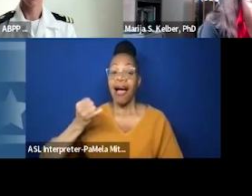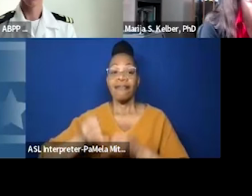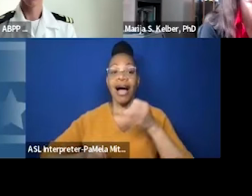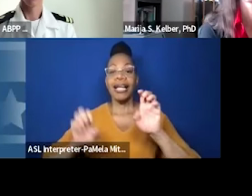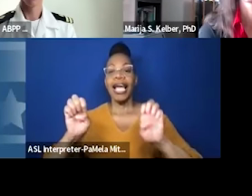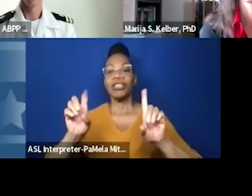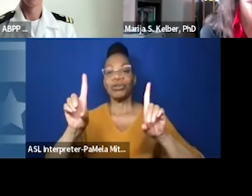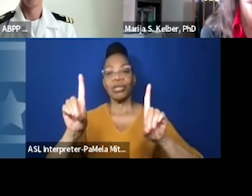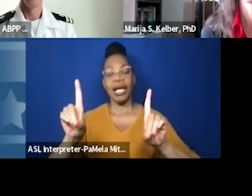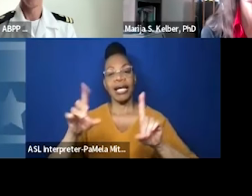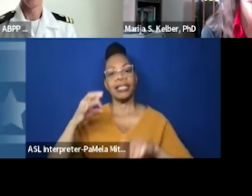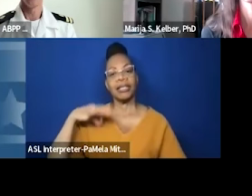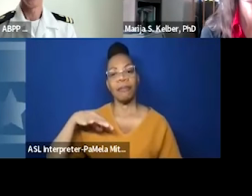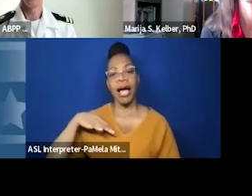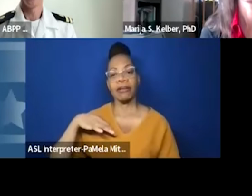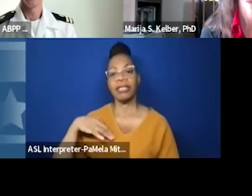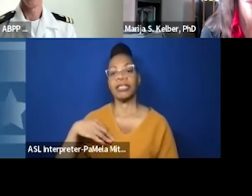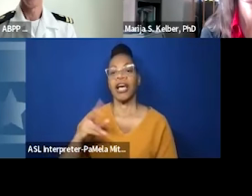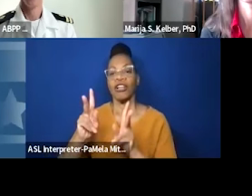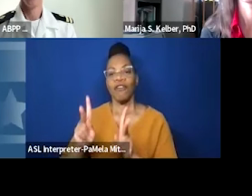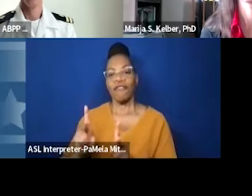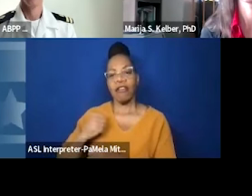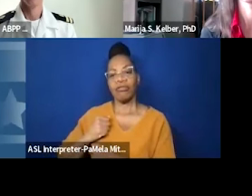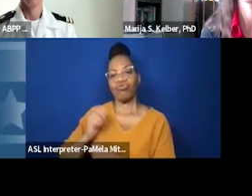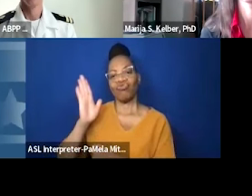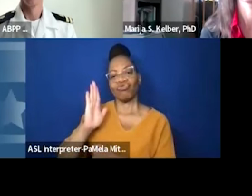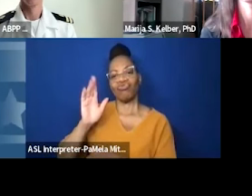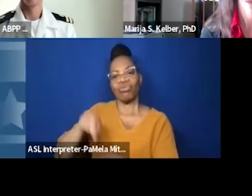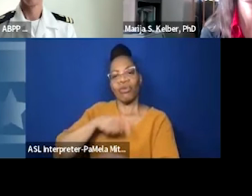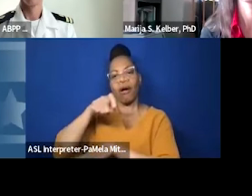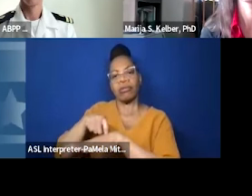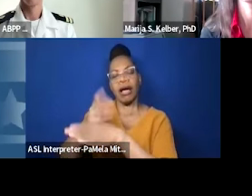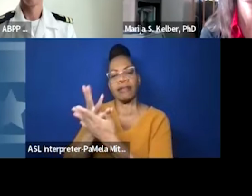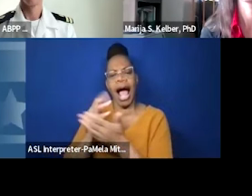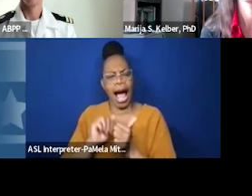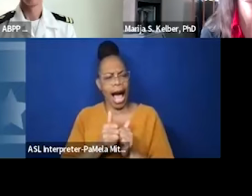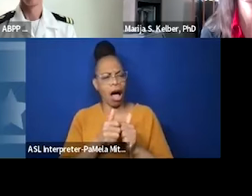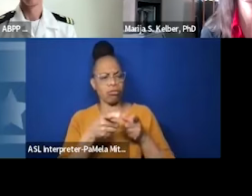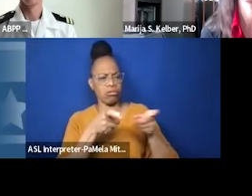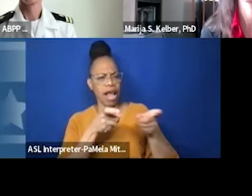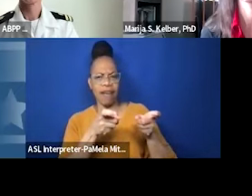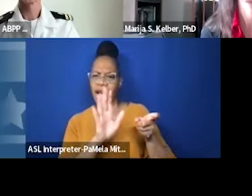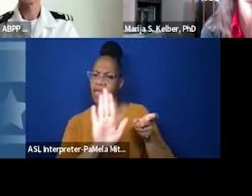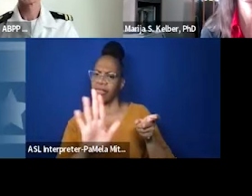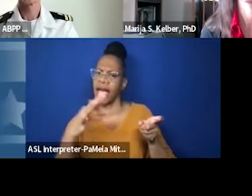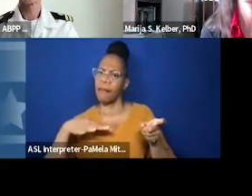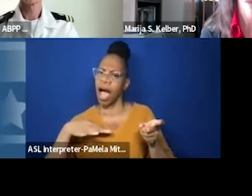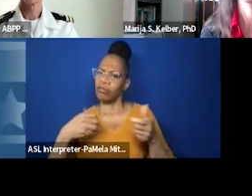If veterans are in a long-term correctional facility, how they navigate their benefits is really a challenge.